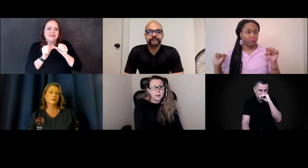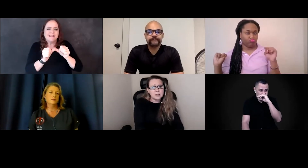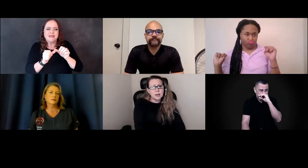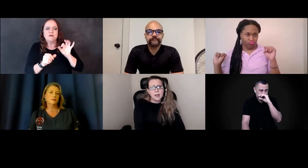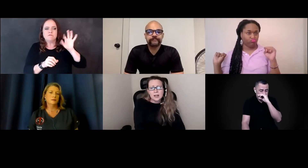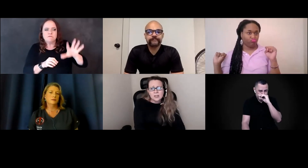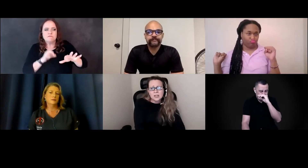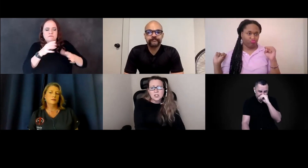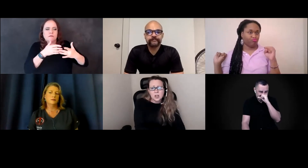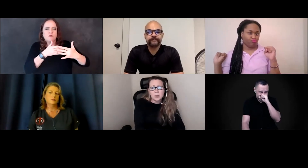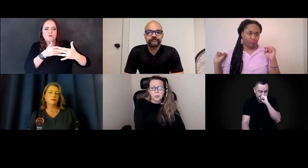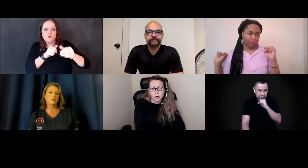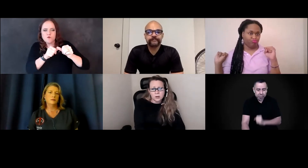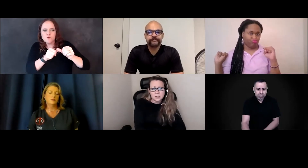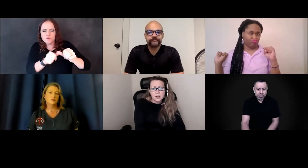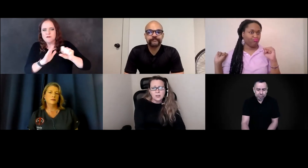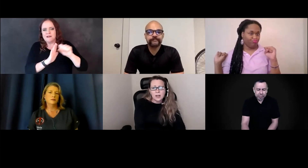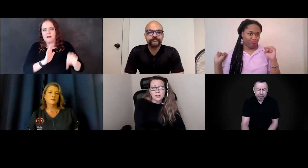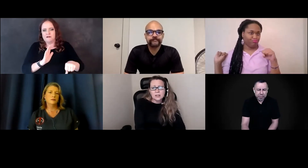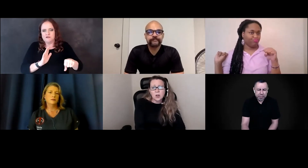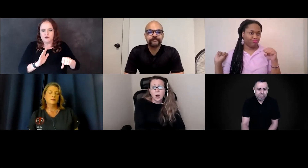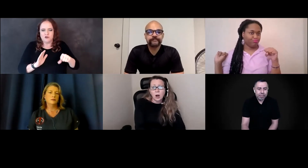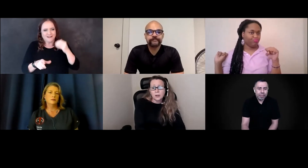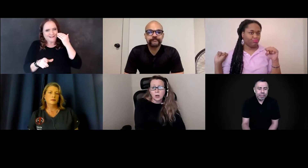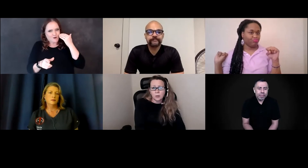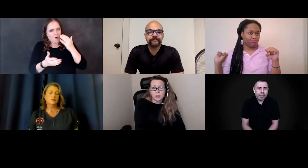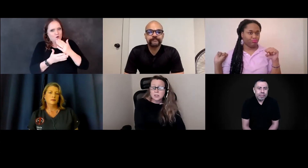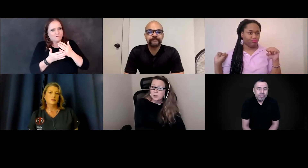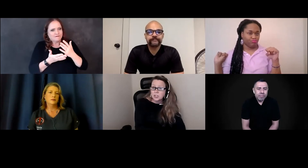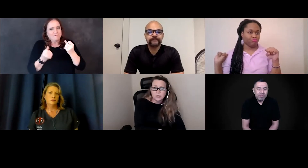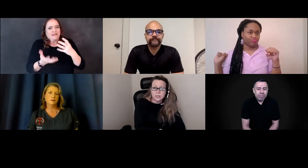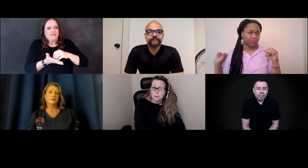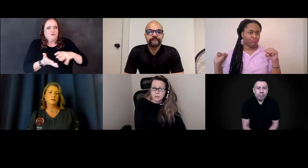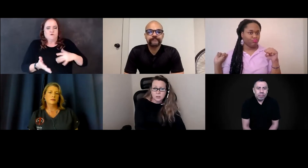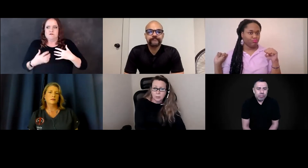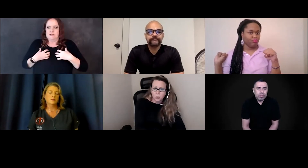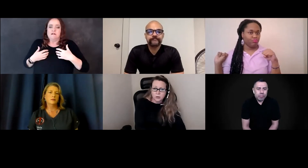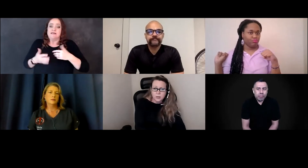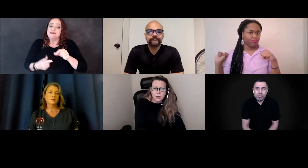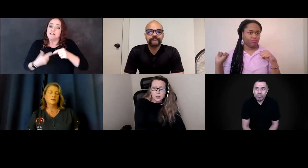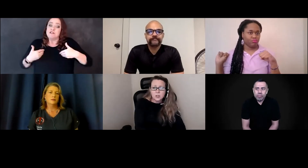Because I think it's so important that it's an ongoing especially if it's the semester type course.